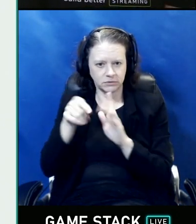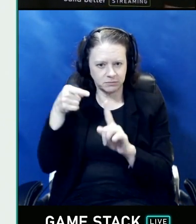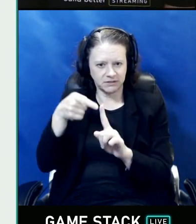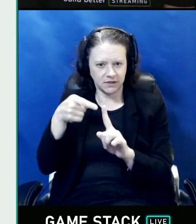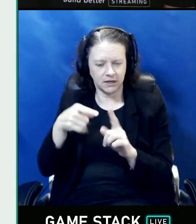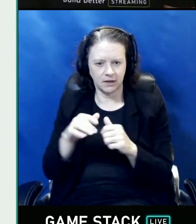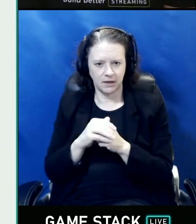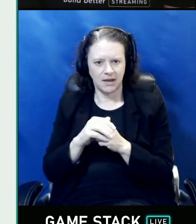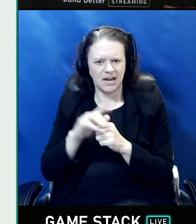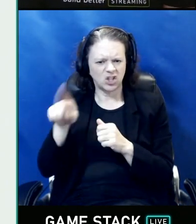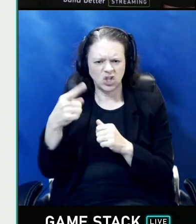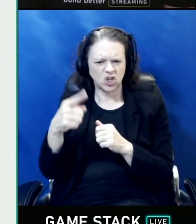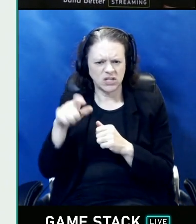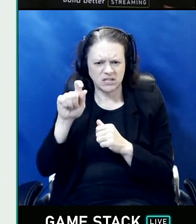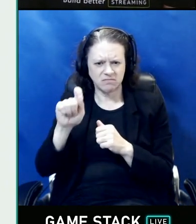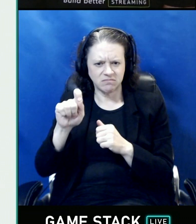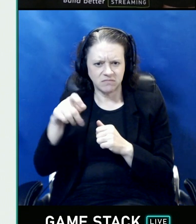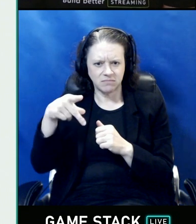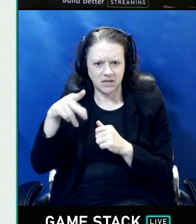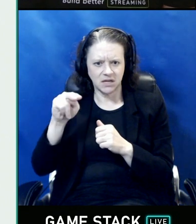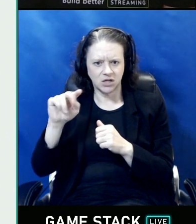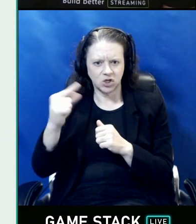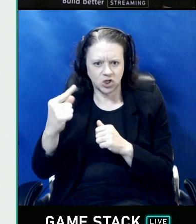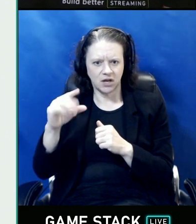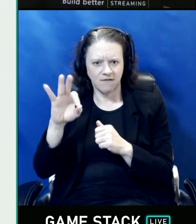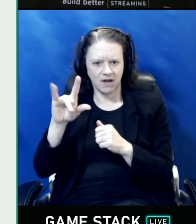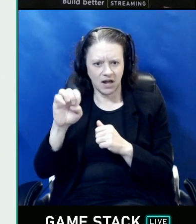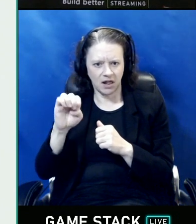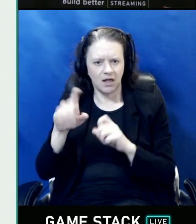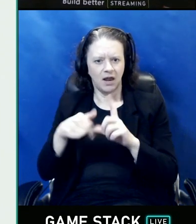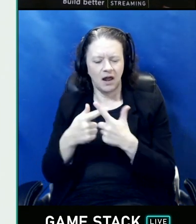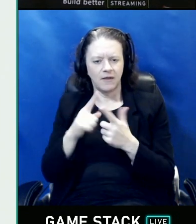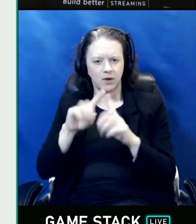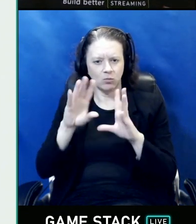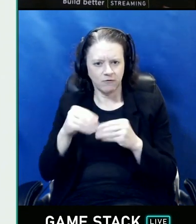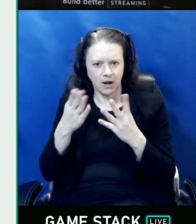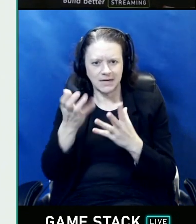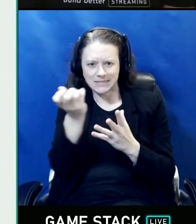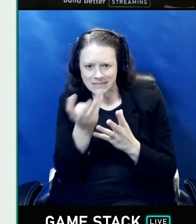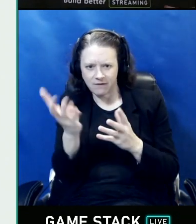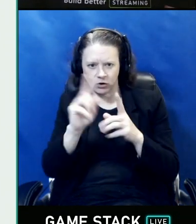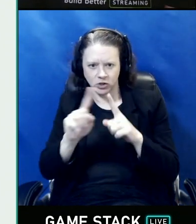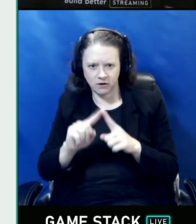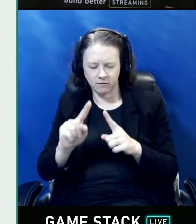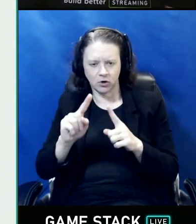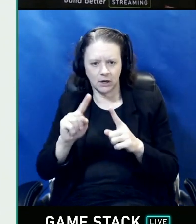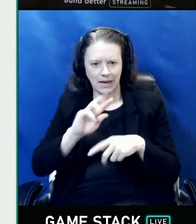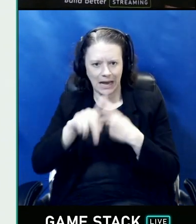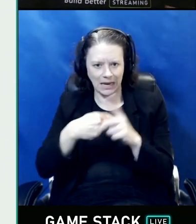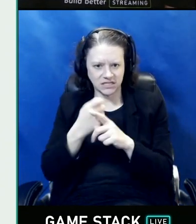and they get provided in a variety of multiples of their base resolution. When the game is launched,